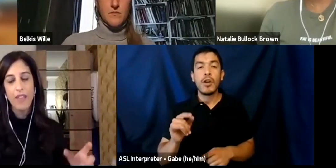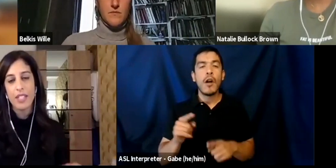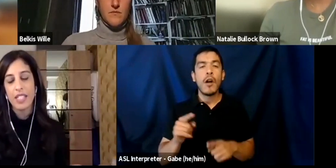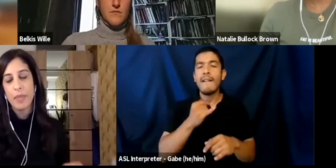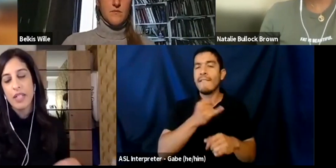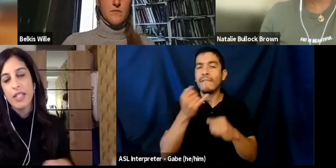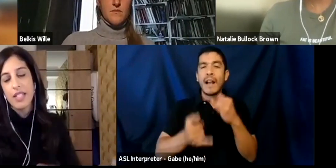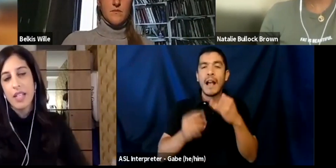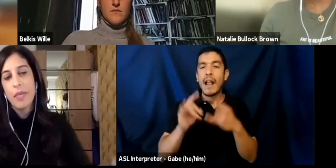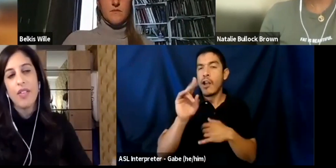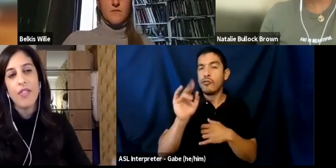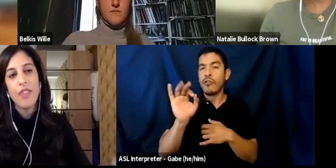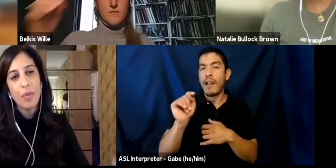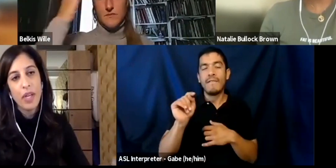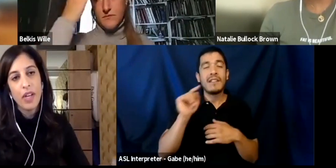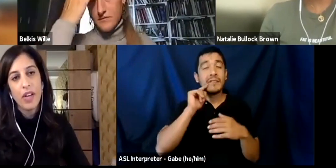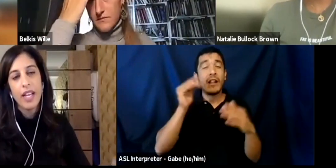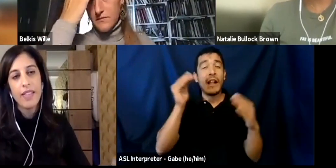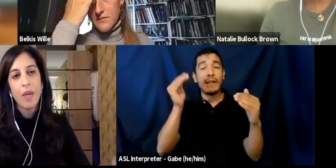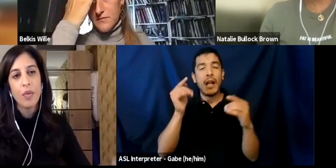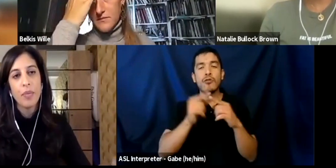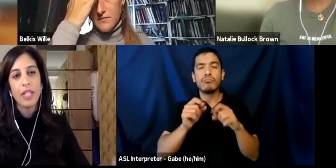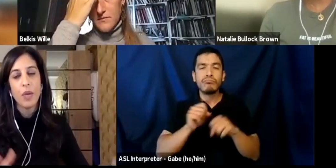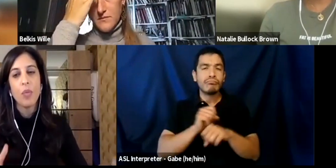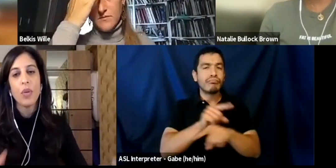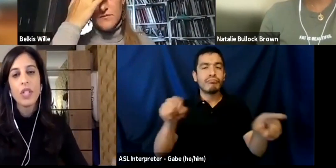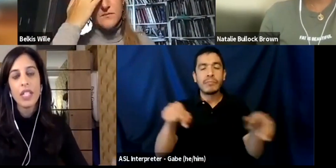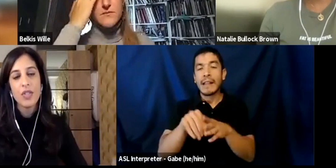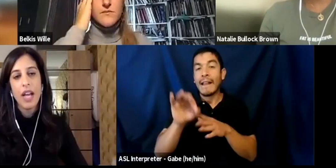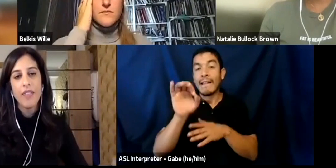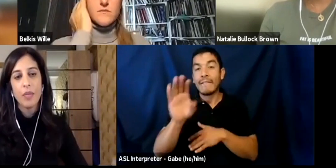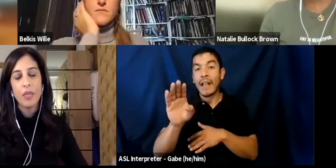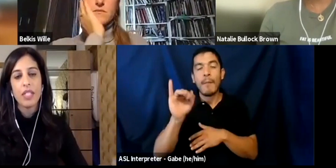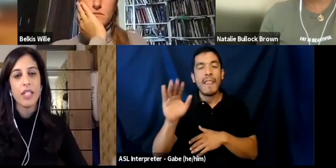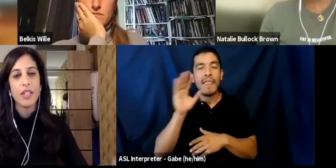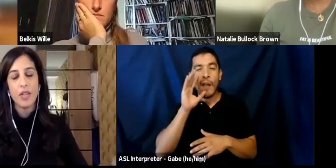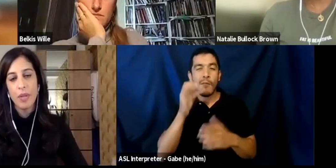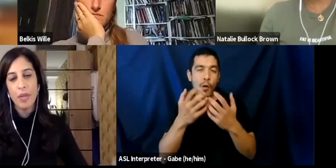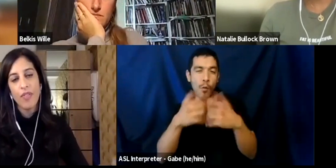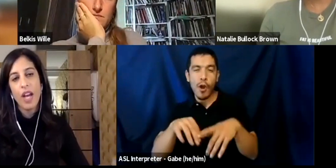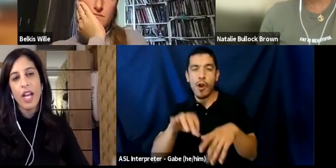is expected to come out in February. And that will be like a working draft that will continue to be revised